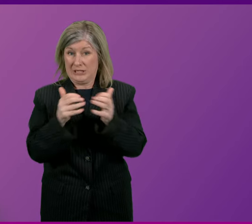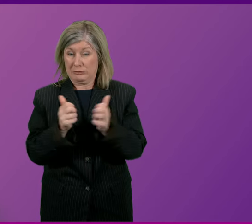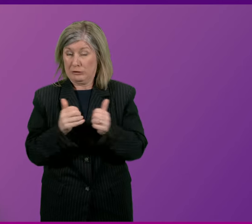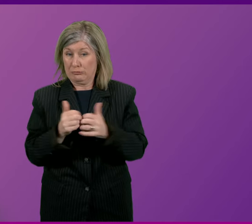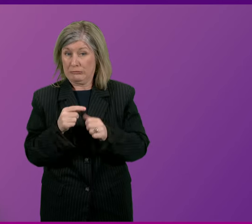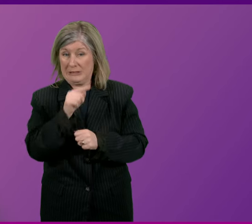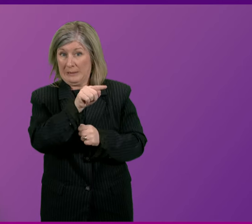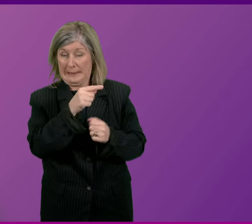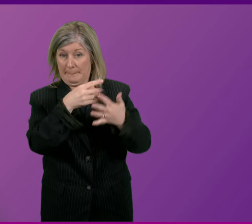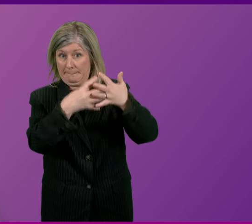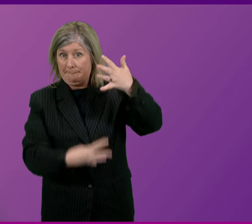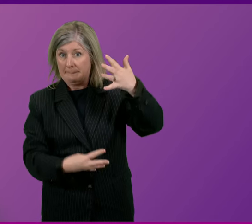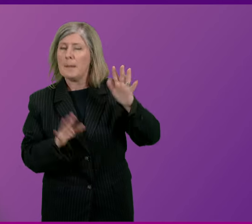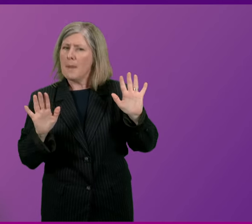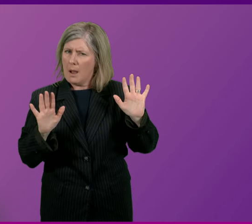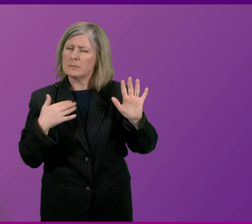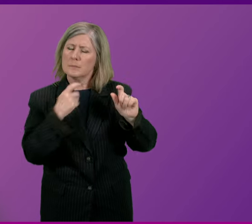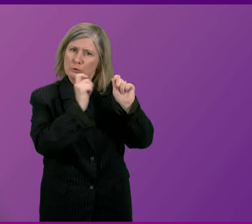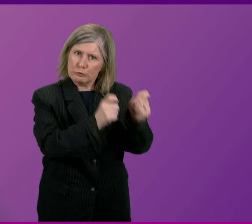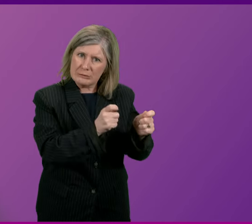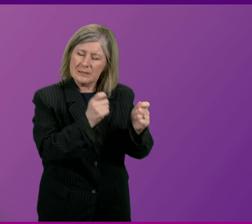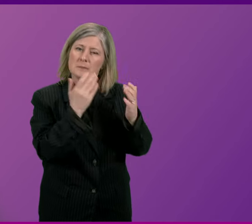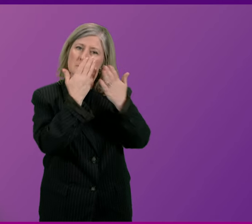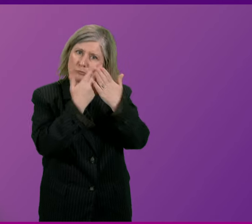but he will be treated with courtesy by me,